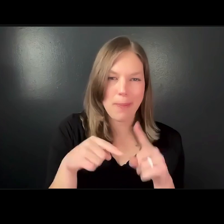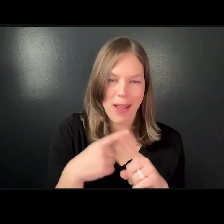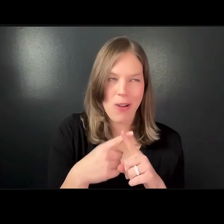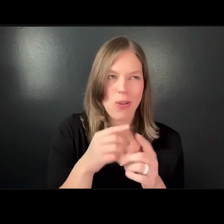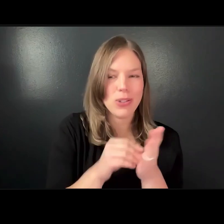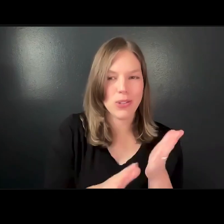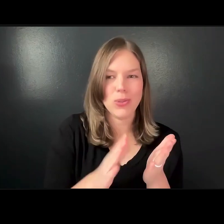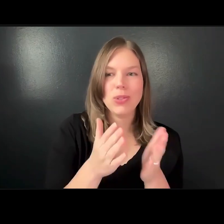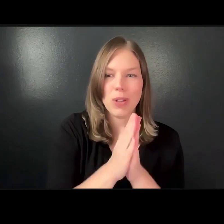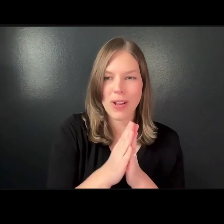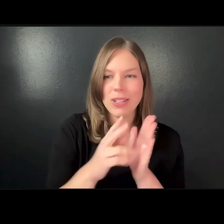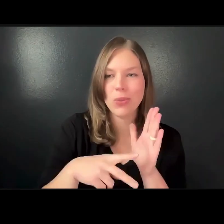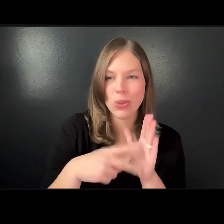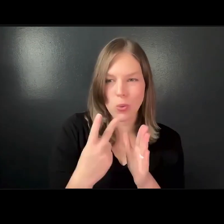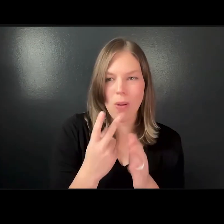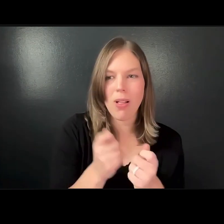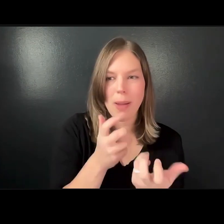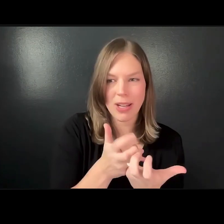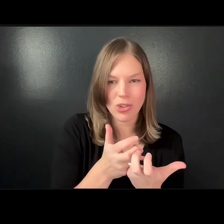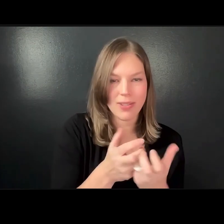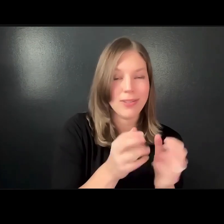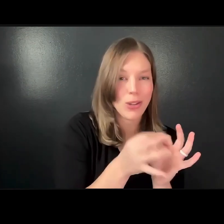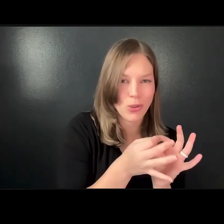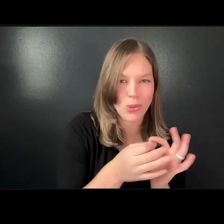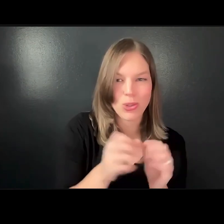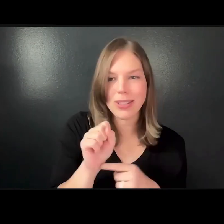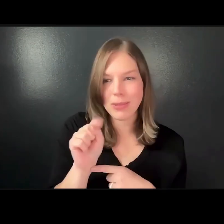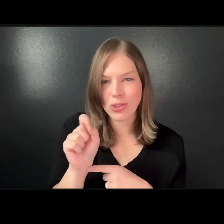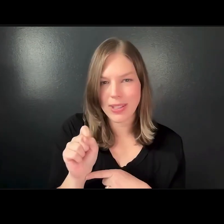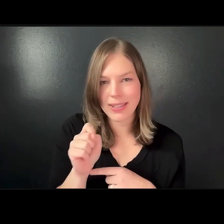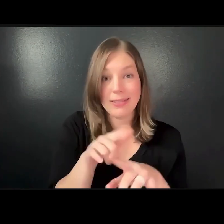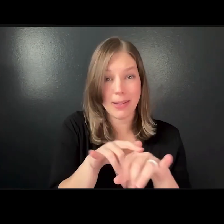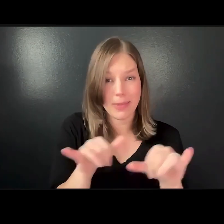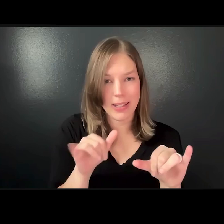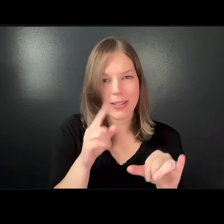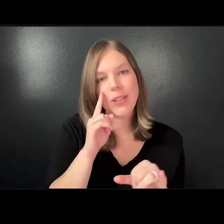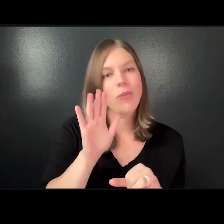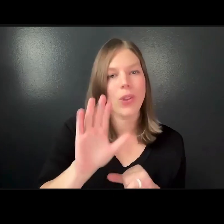Now, let's consider the student's request for accommodations with a sign language interpreter and speech to text simultaneously